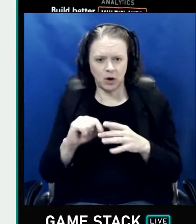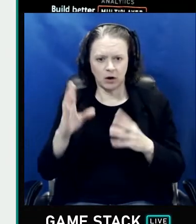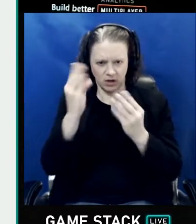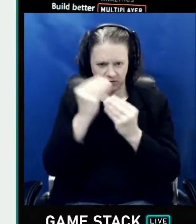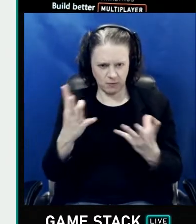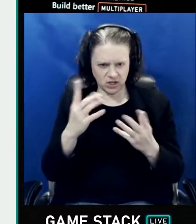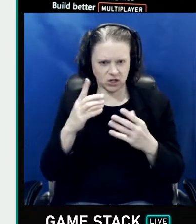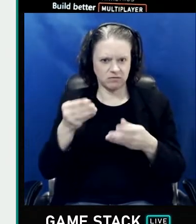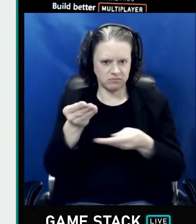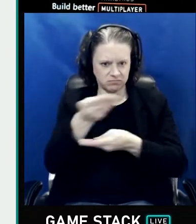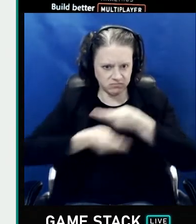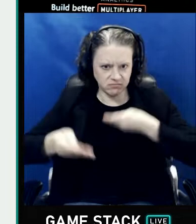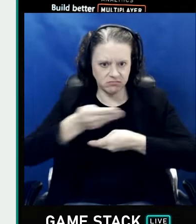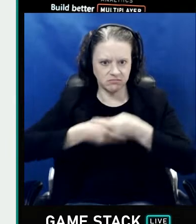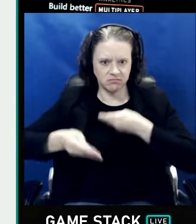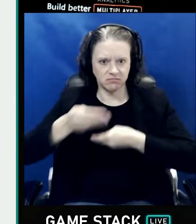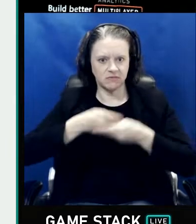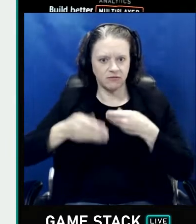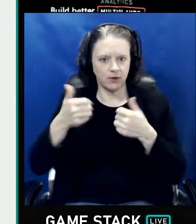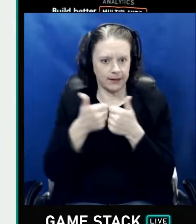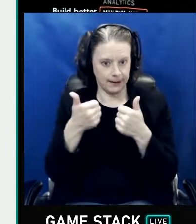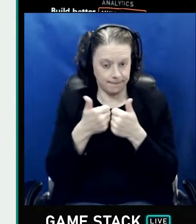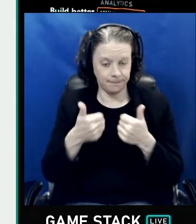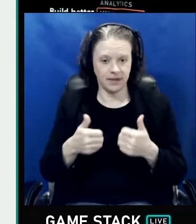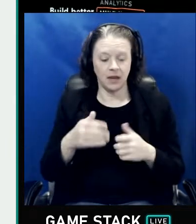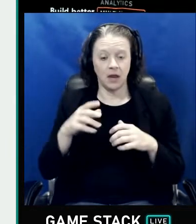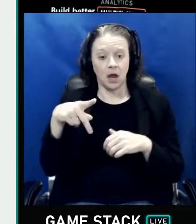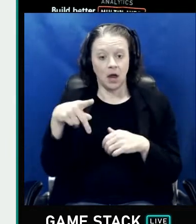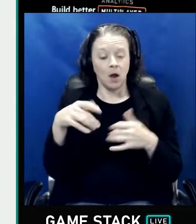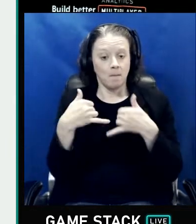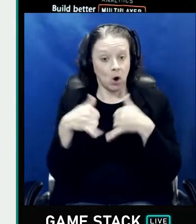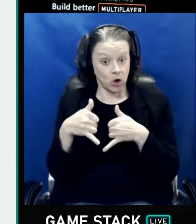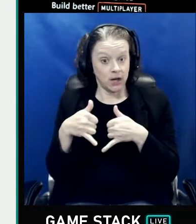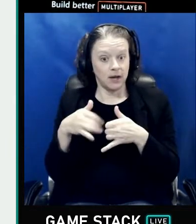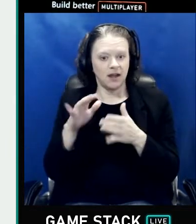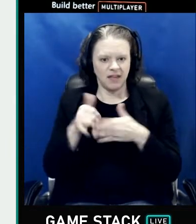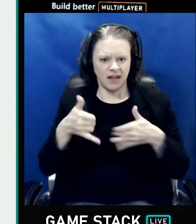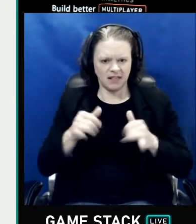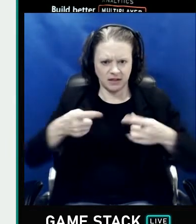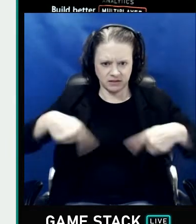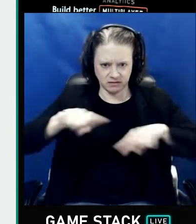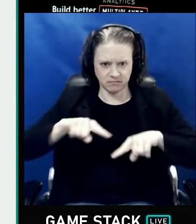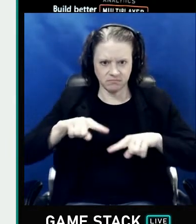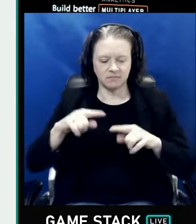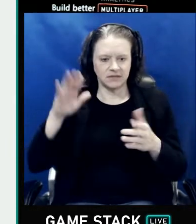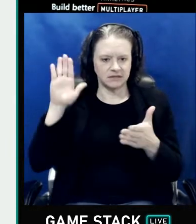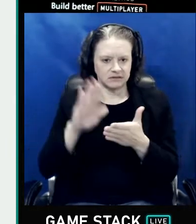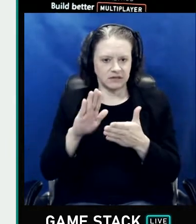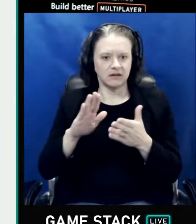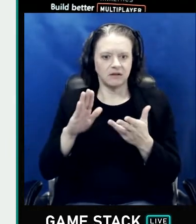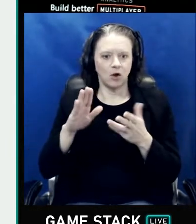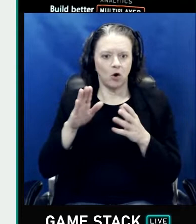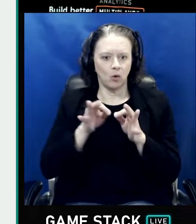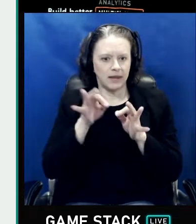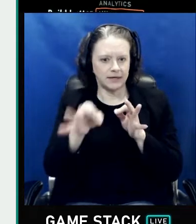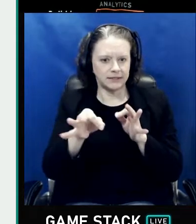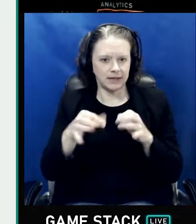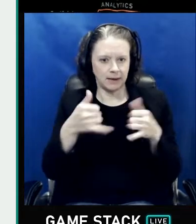Party allows for creating these secure low-latency multiplayer networks. Game data is being passed around between the players and